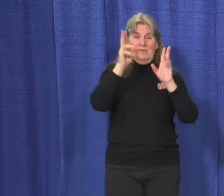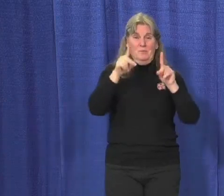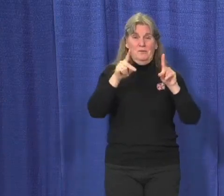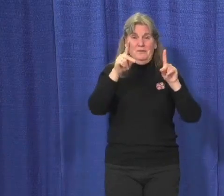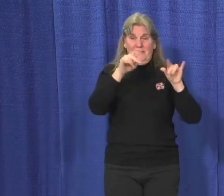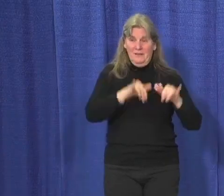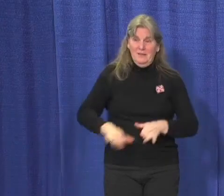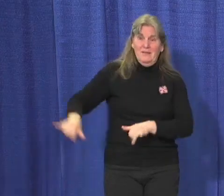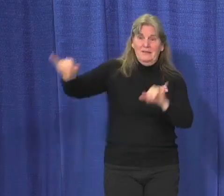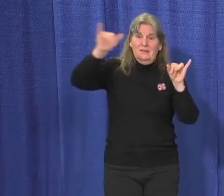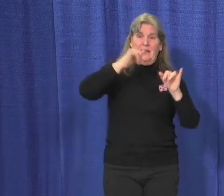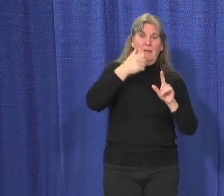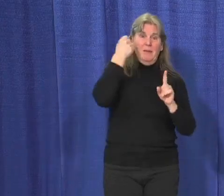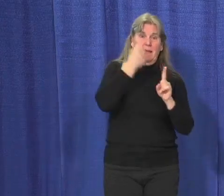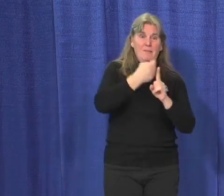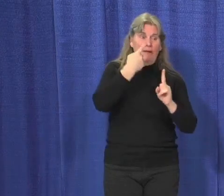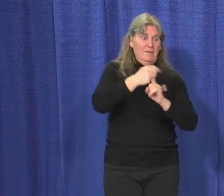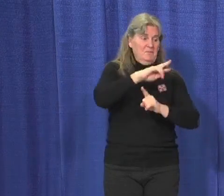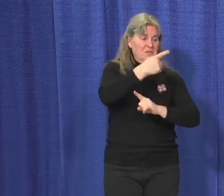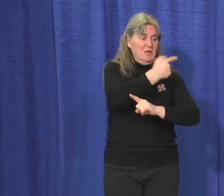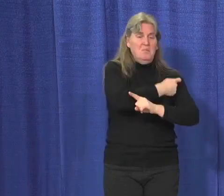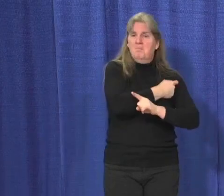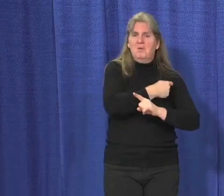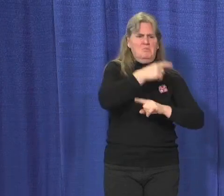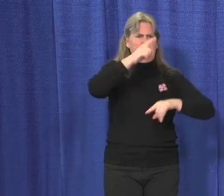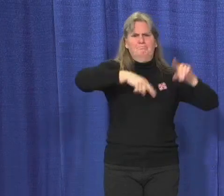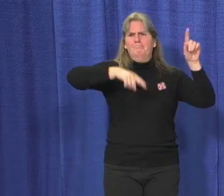sure you have heard, we have